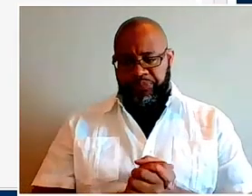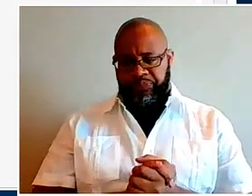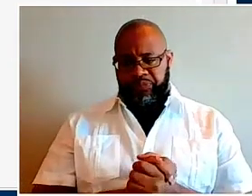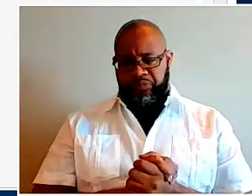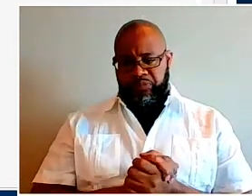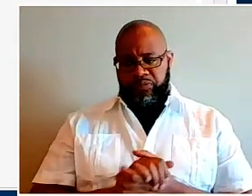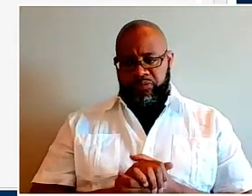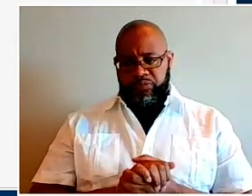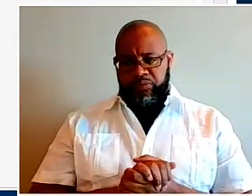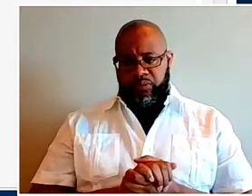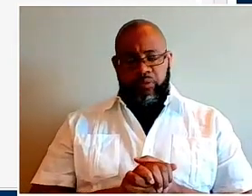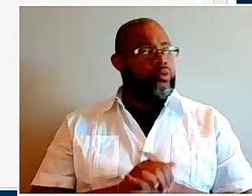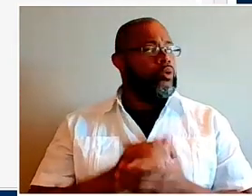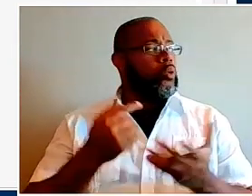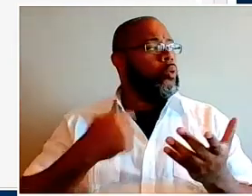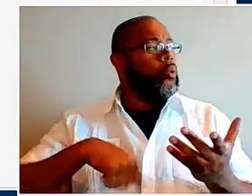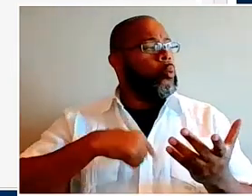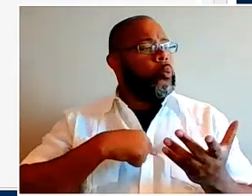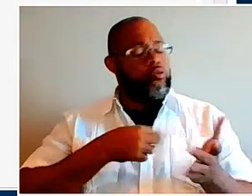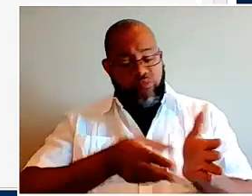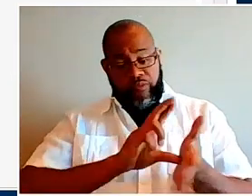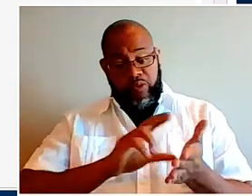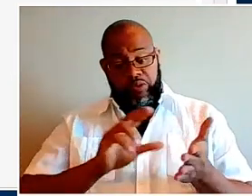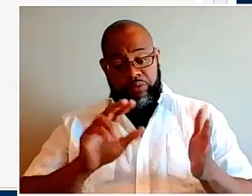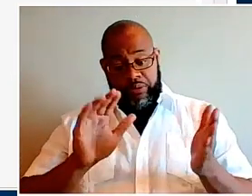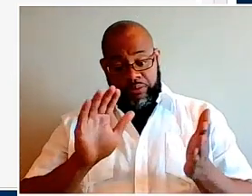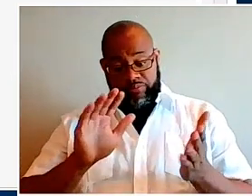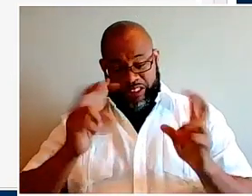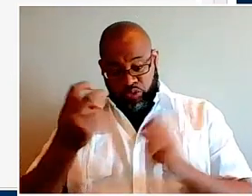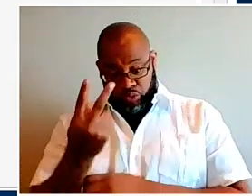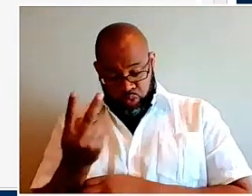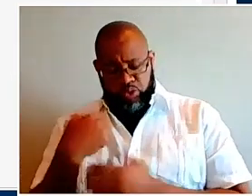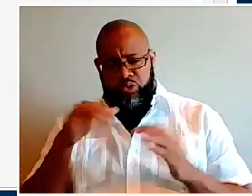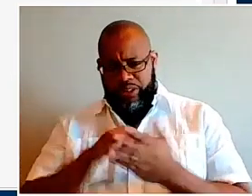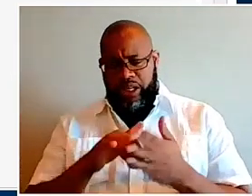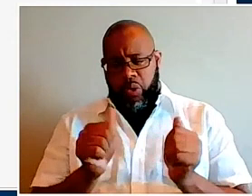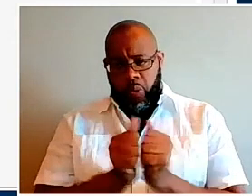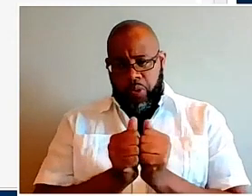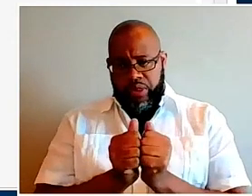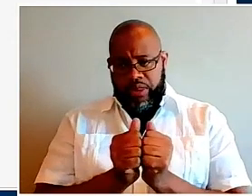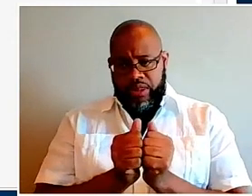We're going to review issue paper two. I'll be doing that with the negotiators.